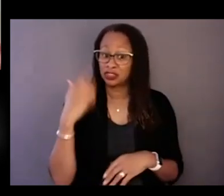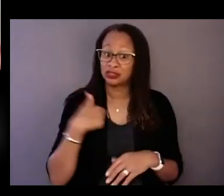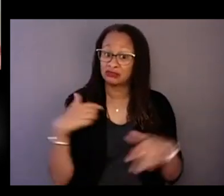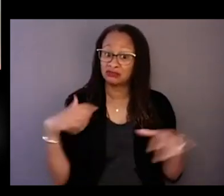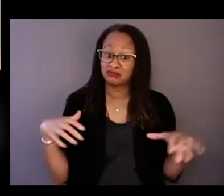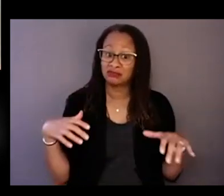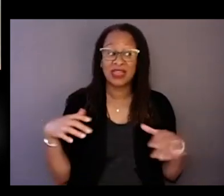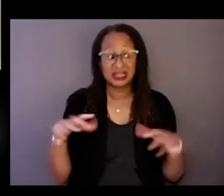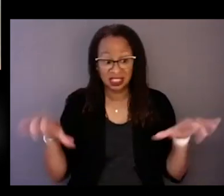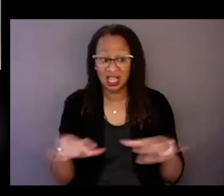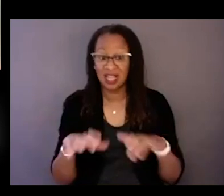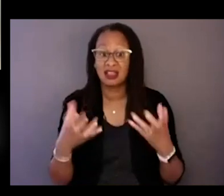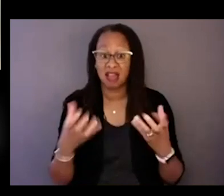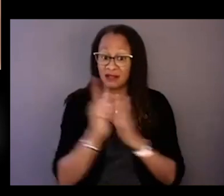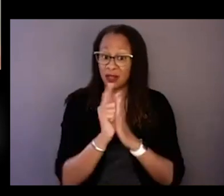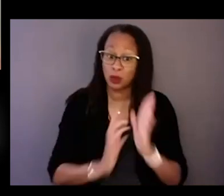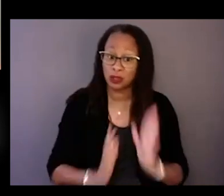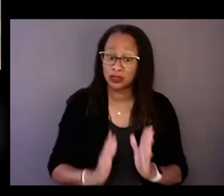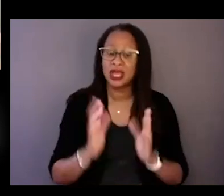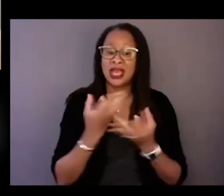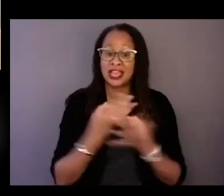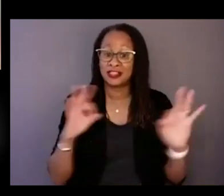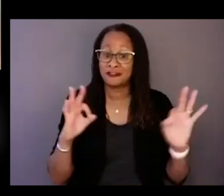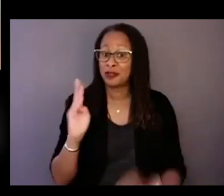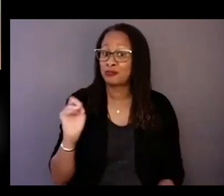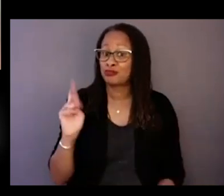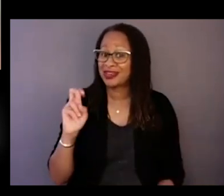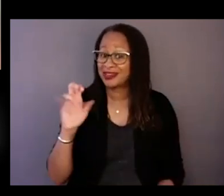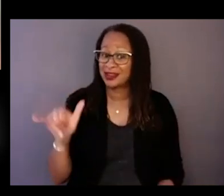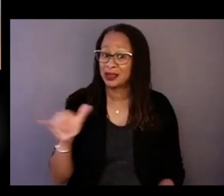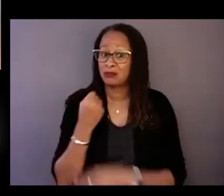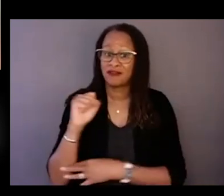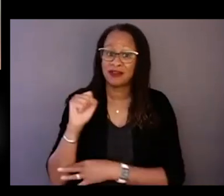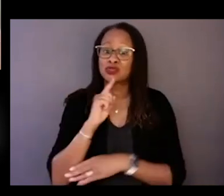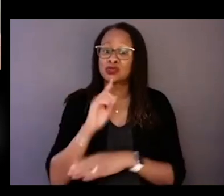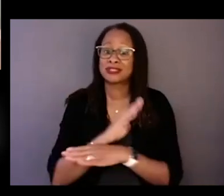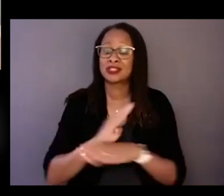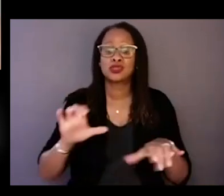And a lot of the lawyers in the FreeBritney movement who are actually doing the same sort of investigative work